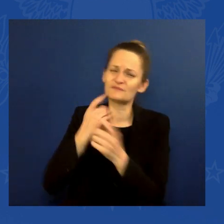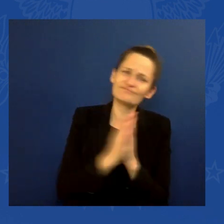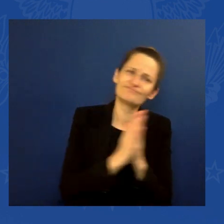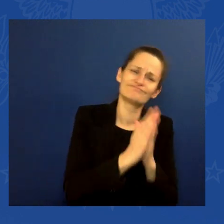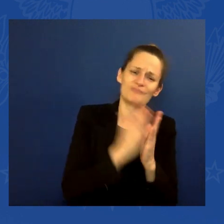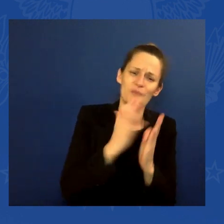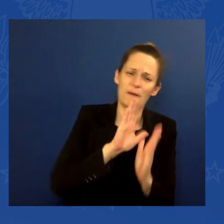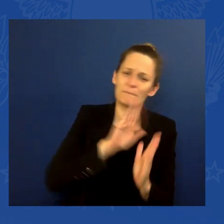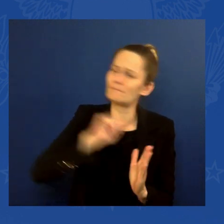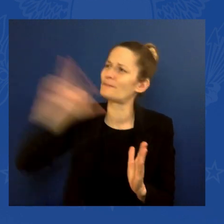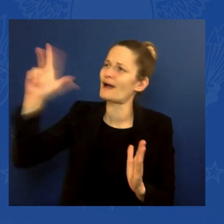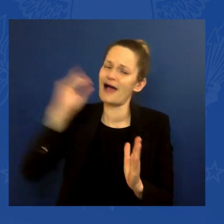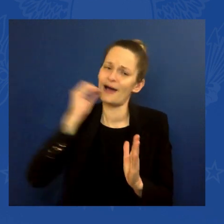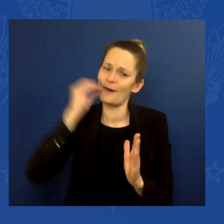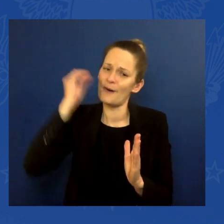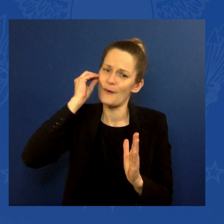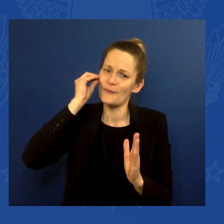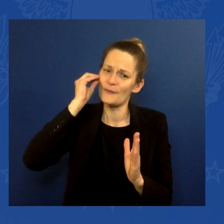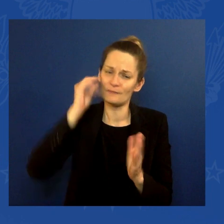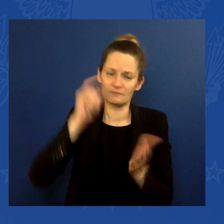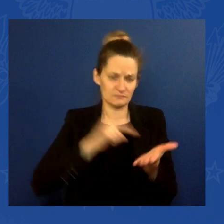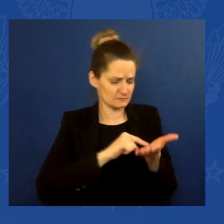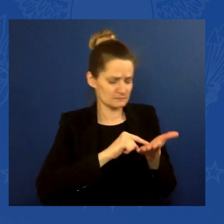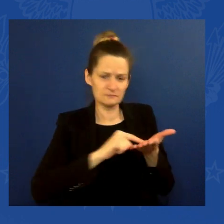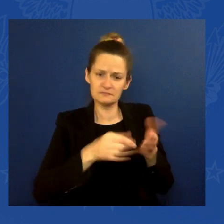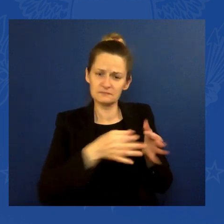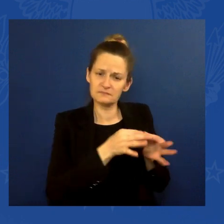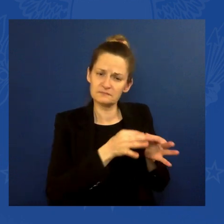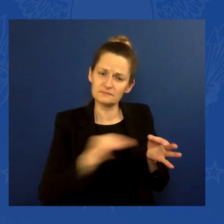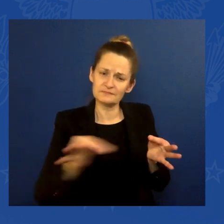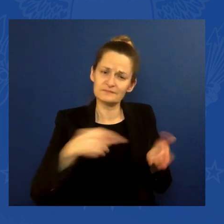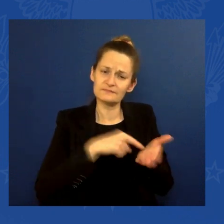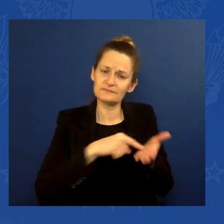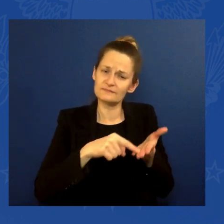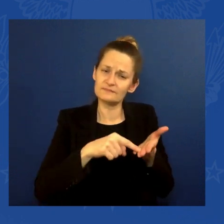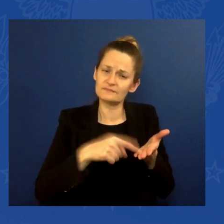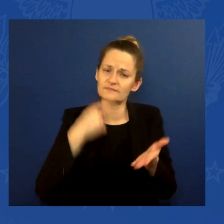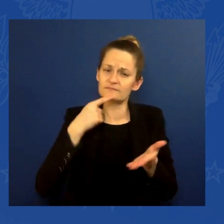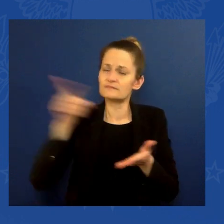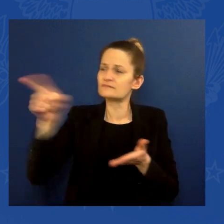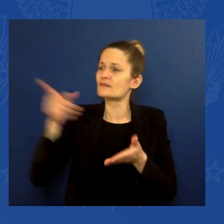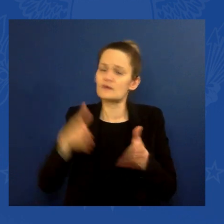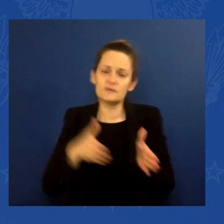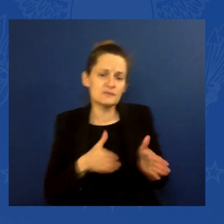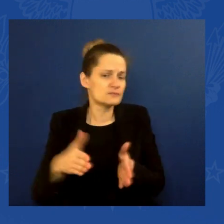which is a yellow flower with thorns -- he said, "If a road were made of furze from America to Ireland,